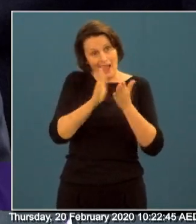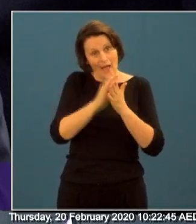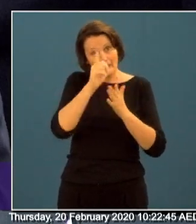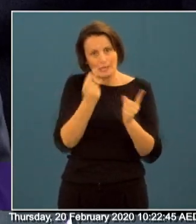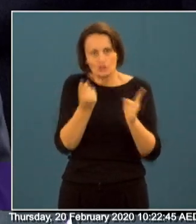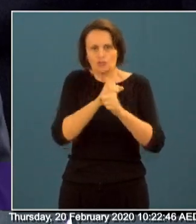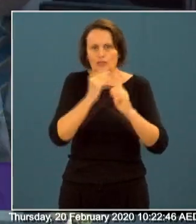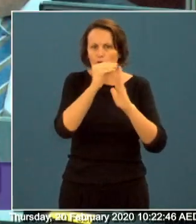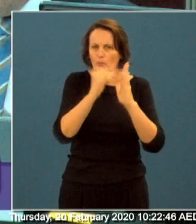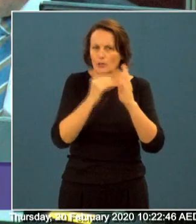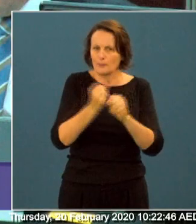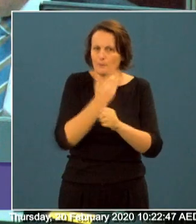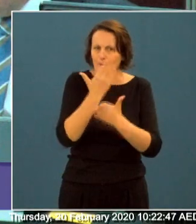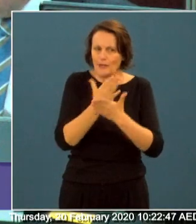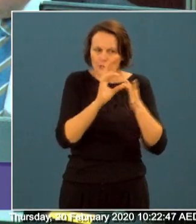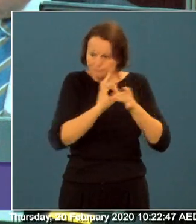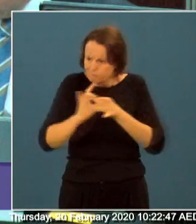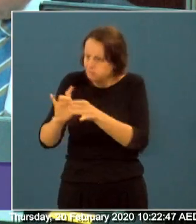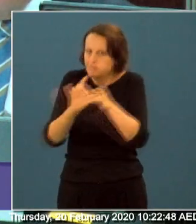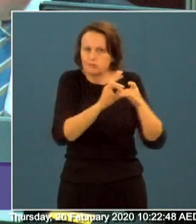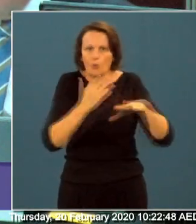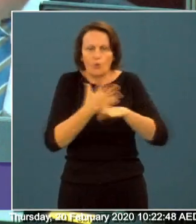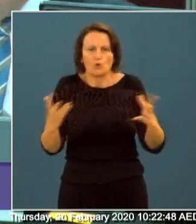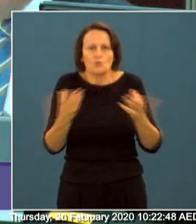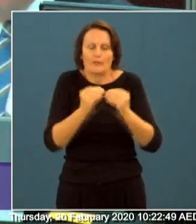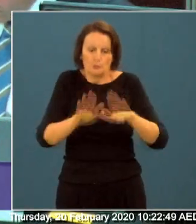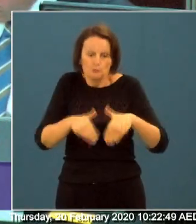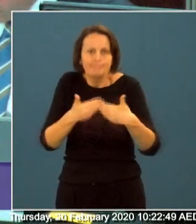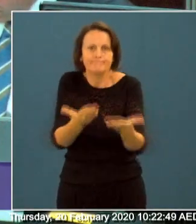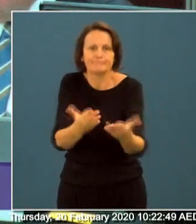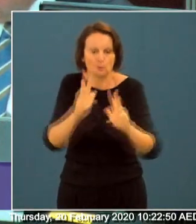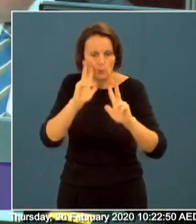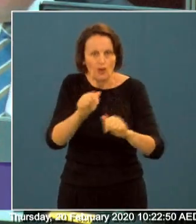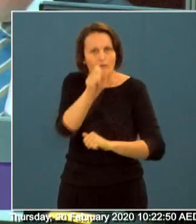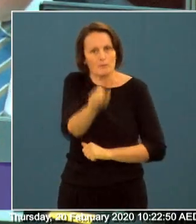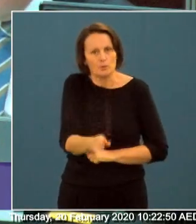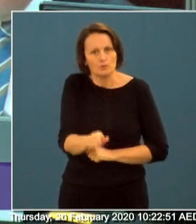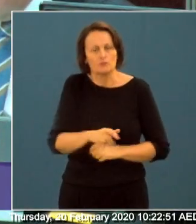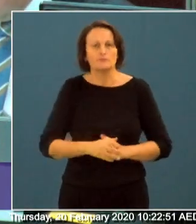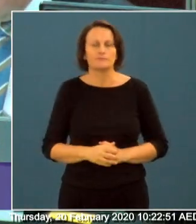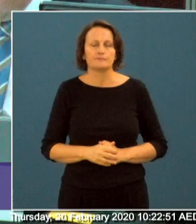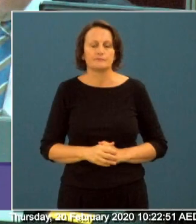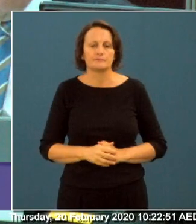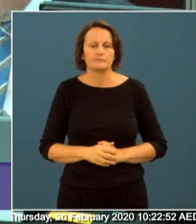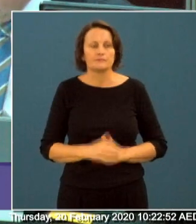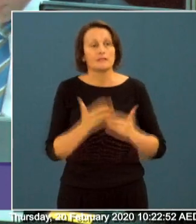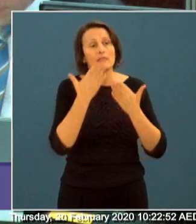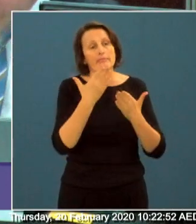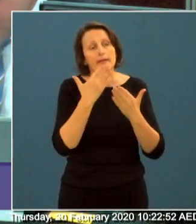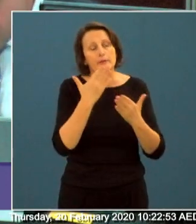Thank you, Professor Leeder. And then, the final part of your report